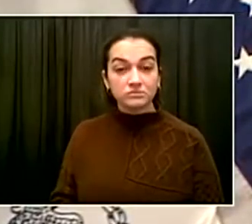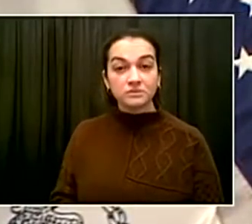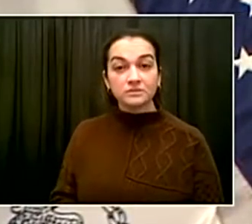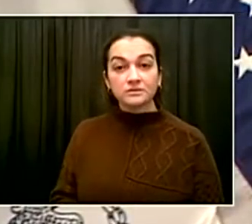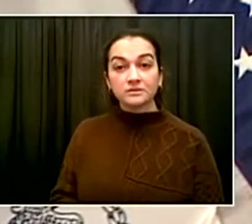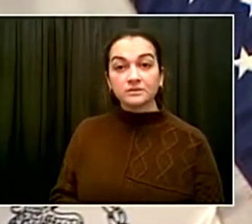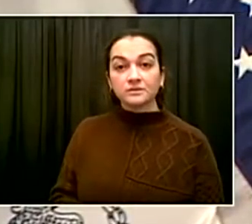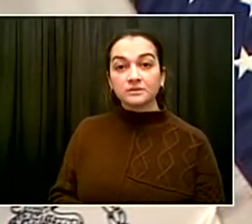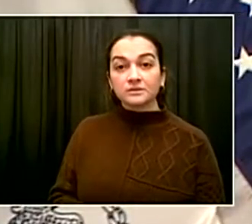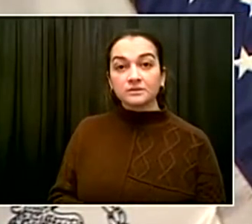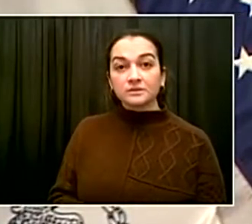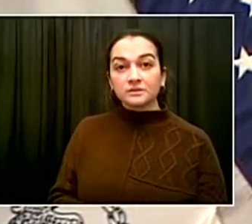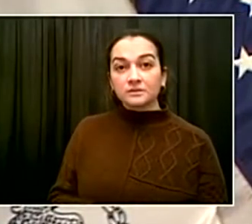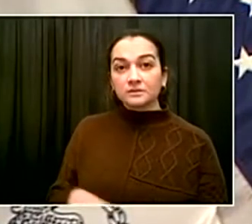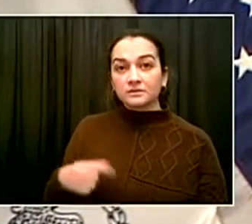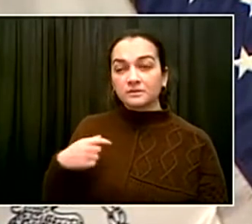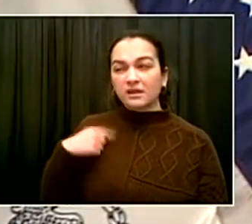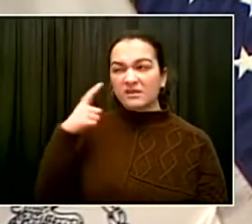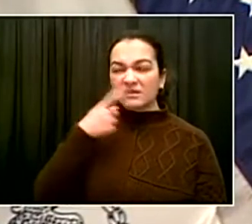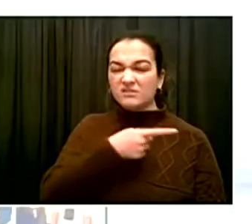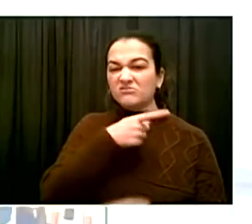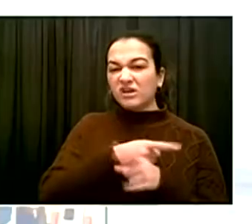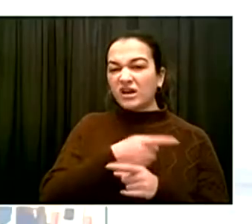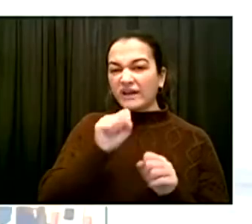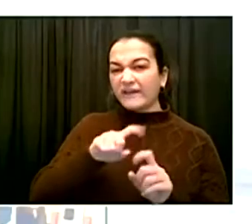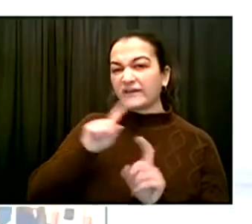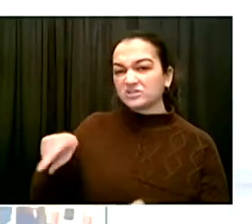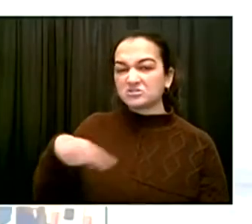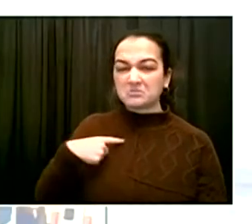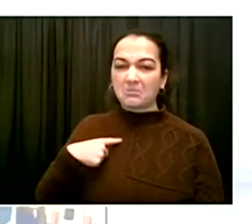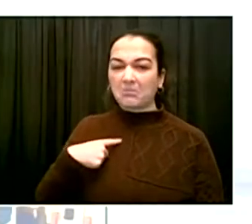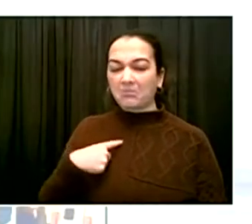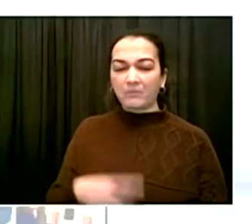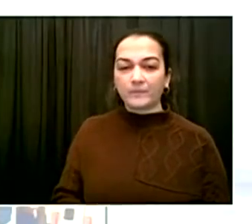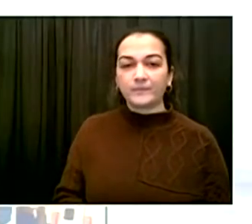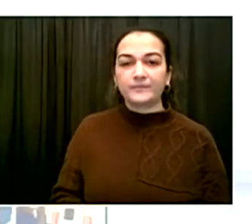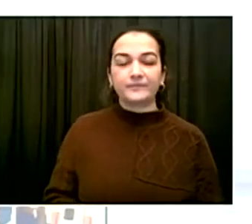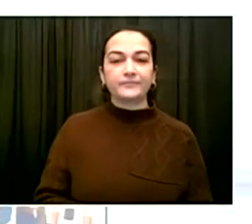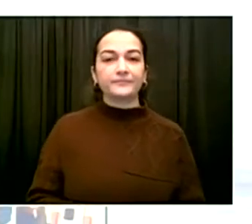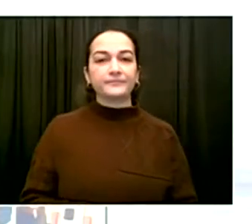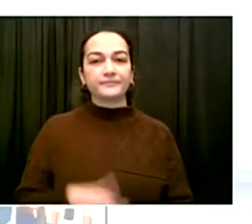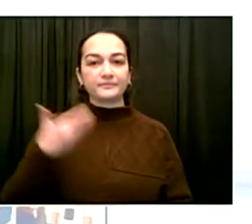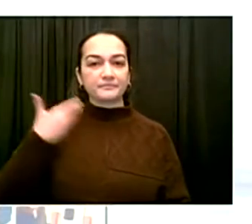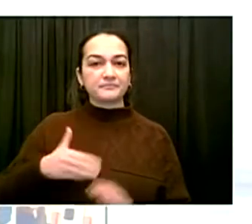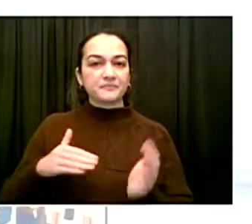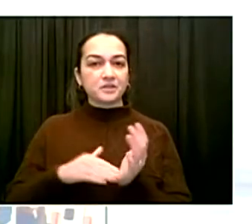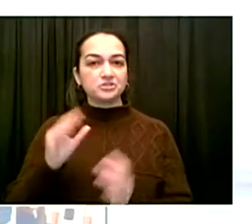QUESTION. I WILL TURN TO THE DOCTOR. YOU THREW OUT A LOT OF SPECIFIC